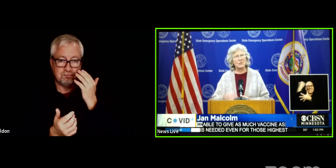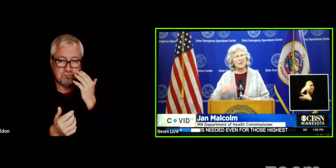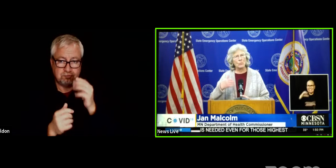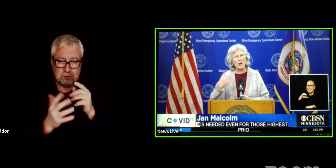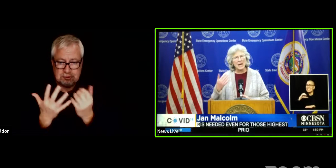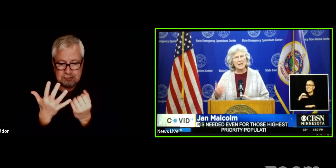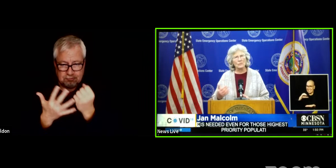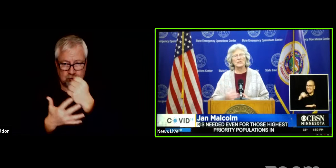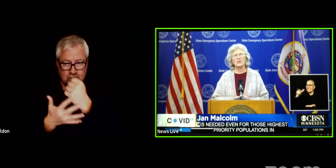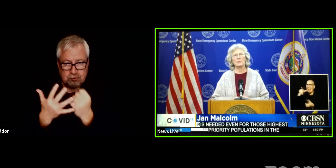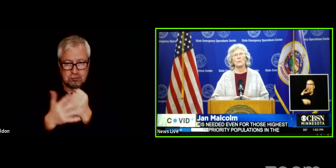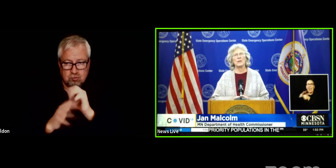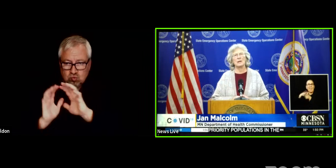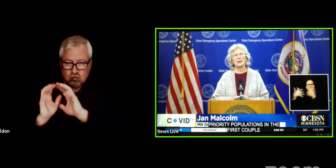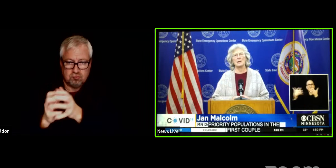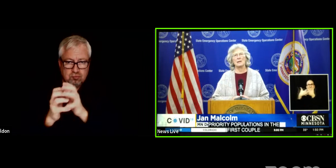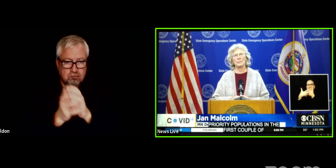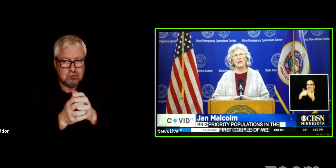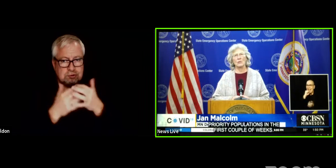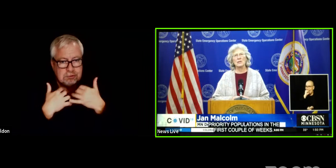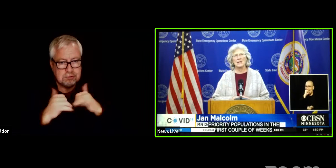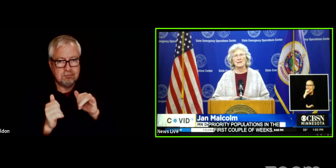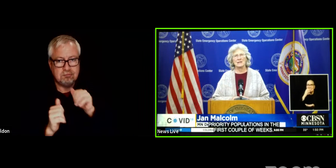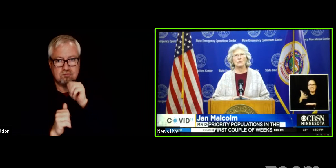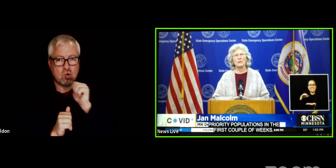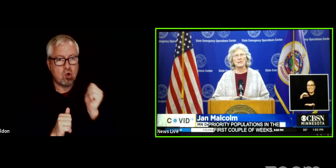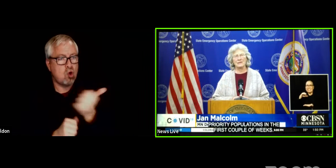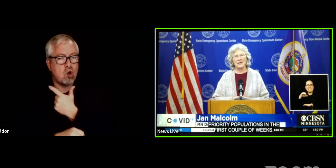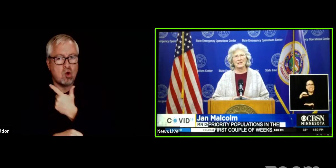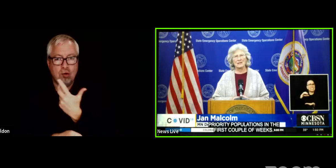SO THE WAY IN WHICH THAT WE ARE PRIORITIZING WHO GETS THE